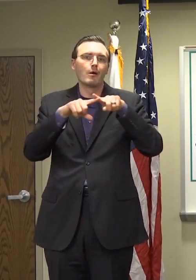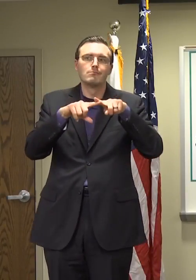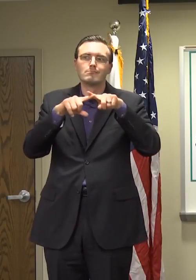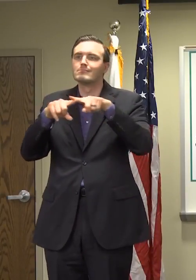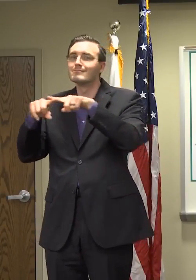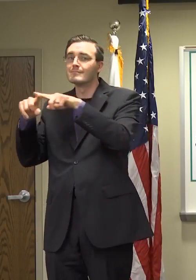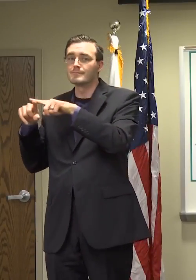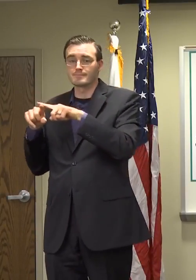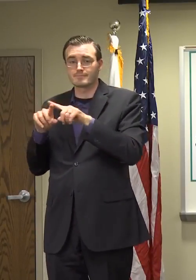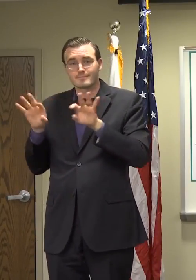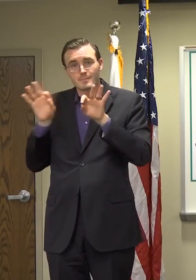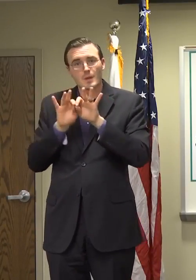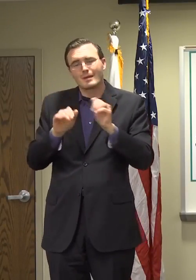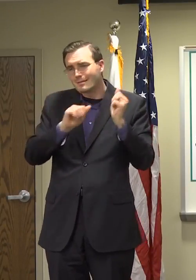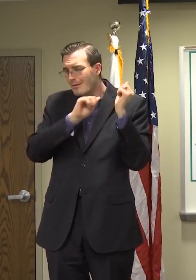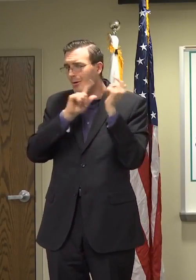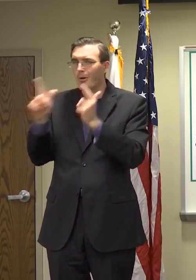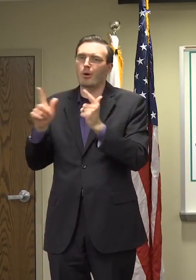WE HAVE TO DO THE RIGHT THING FOR THE RIGHT REASONS.